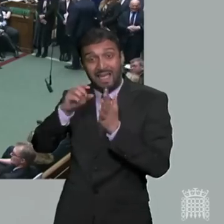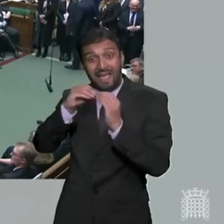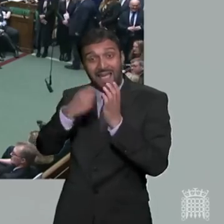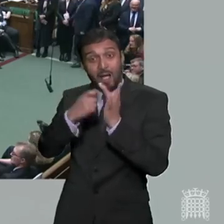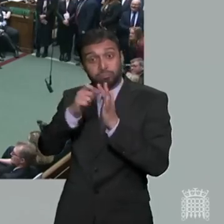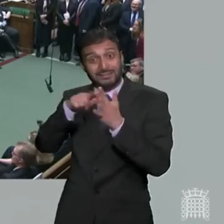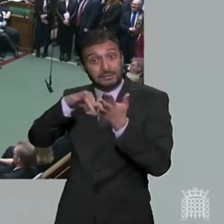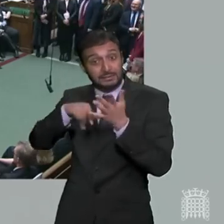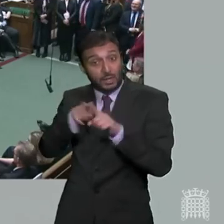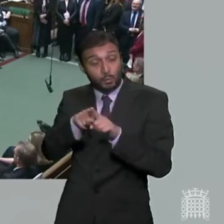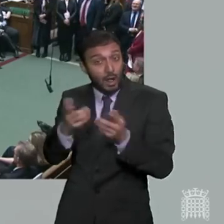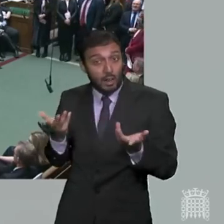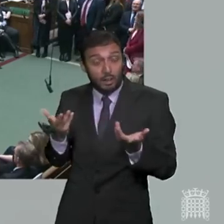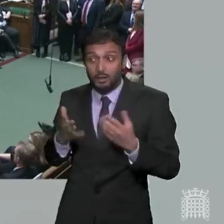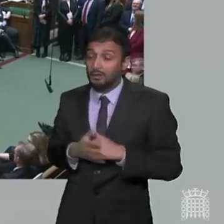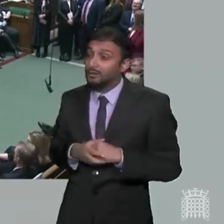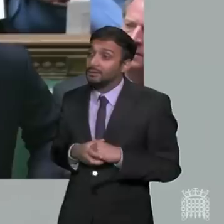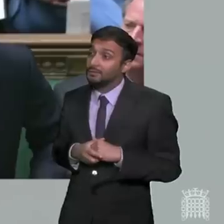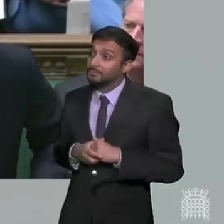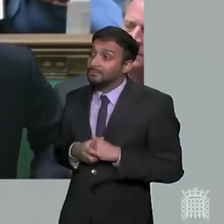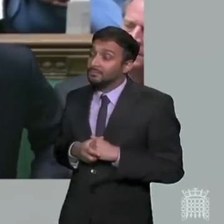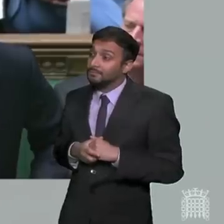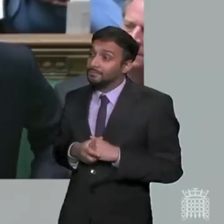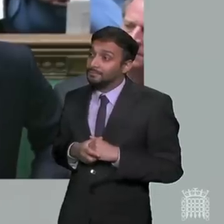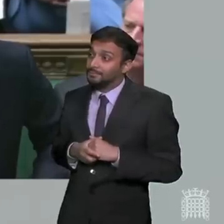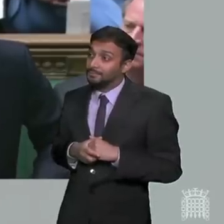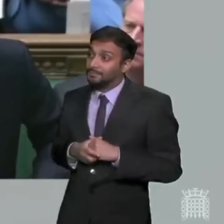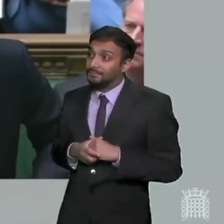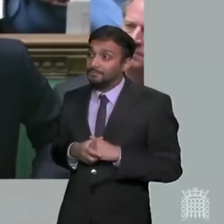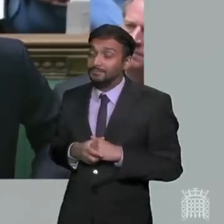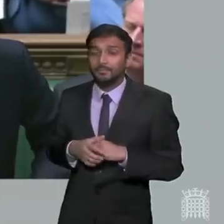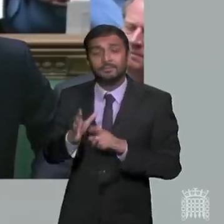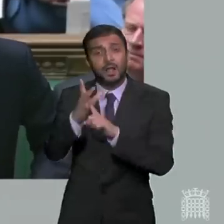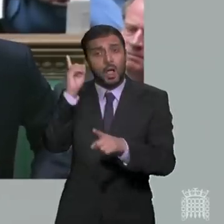The Prime Minister Last week’s autumn statement announced £55